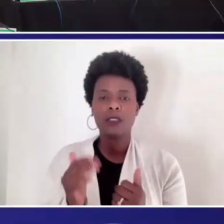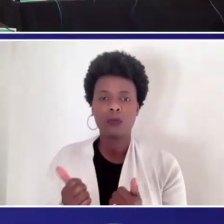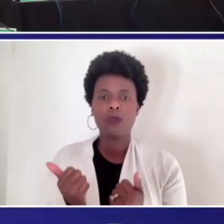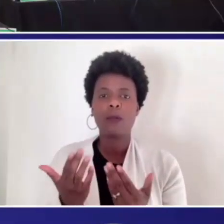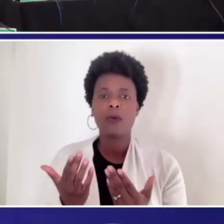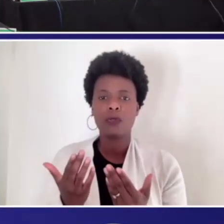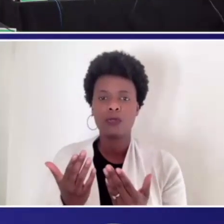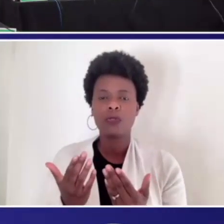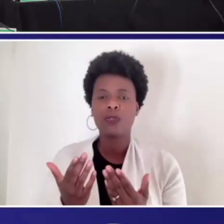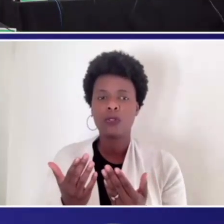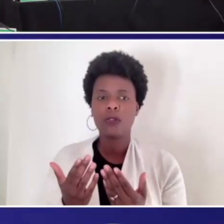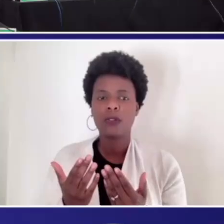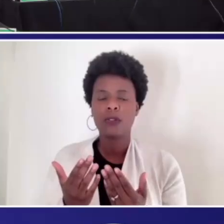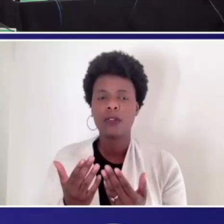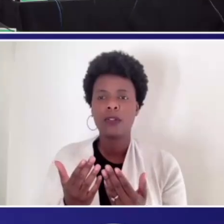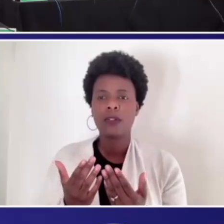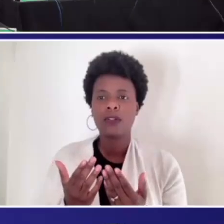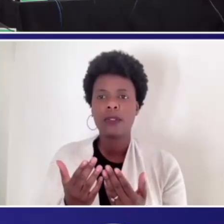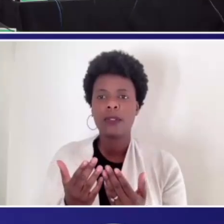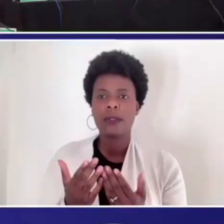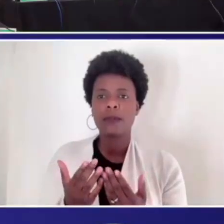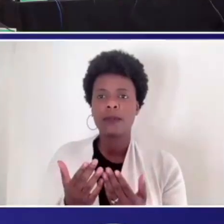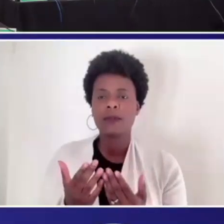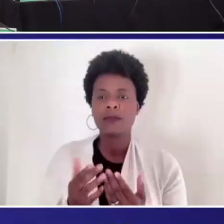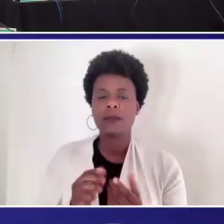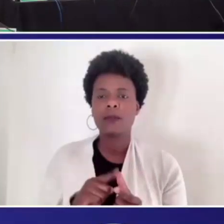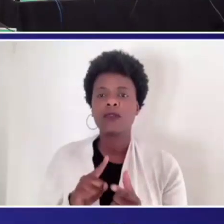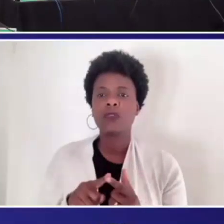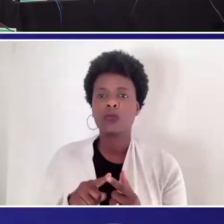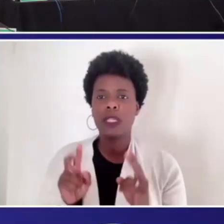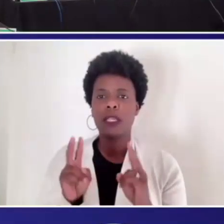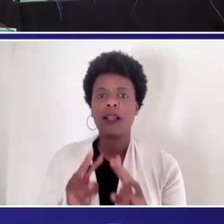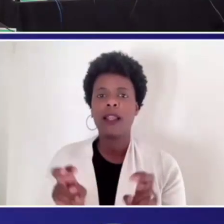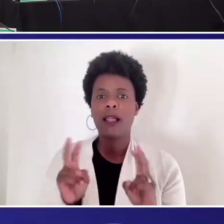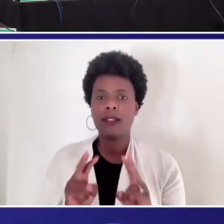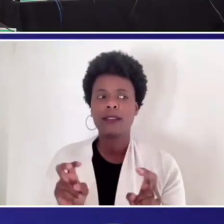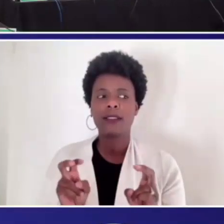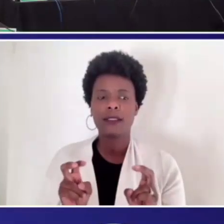to your analysis of how that would impact